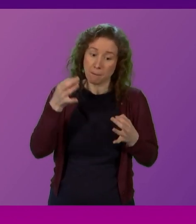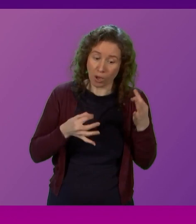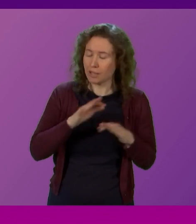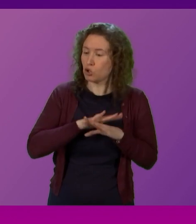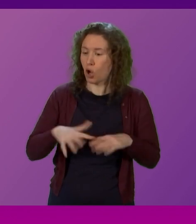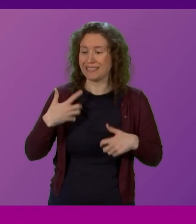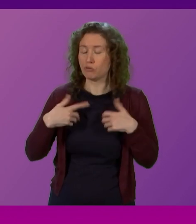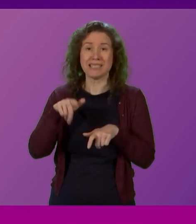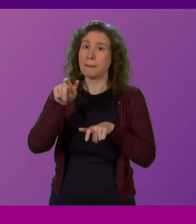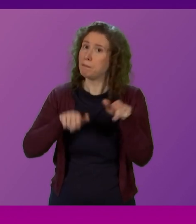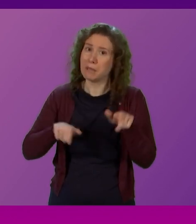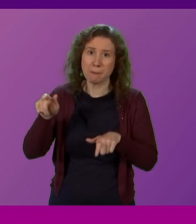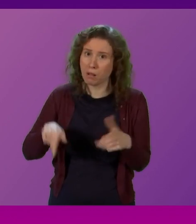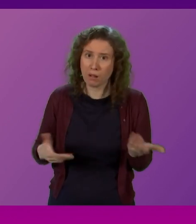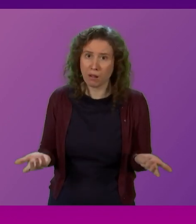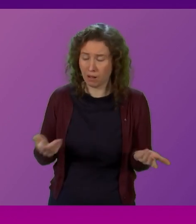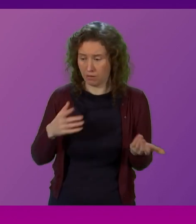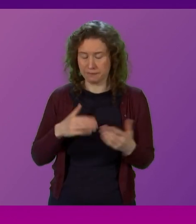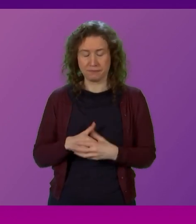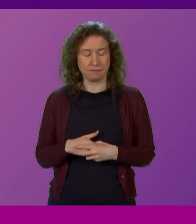when it comes to the ferry network?